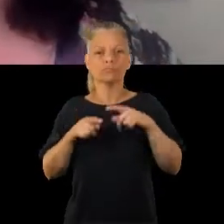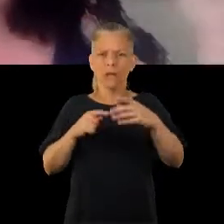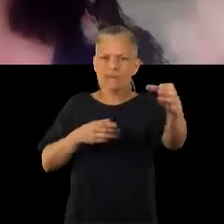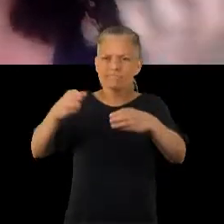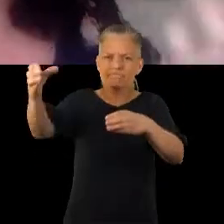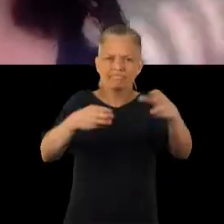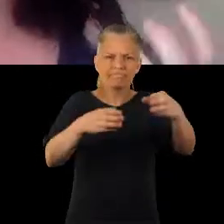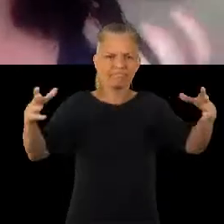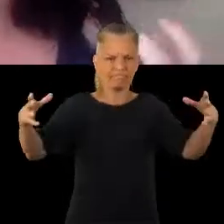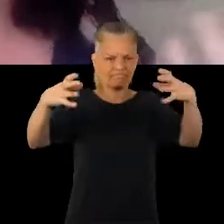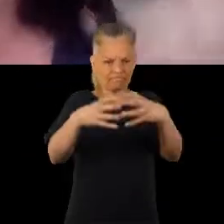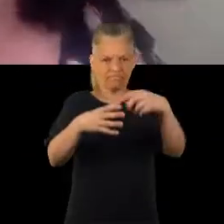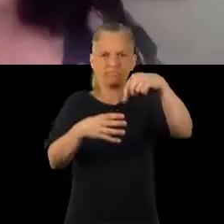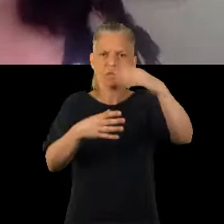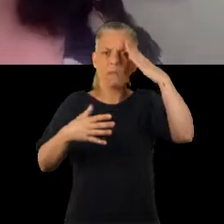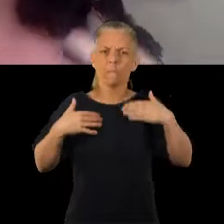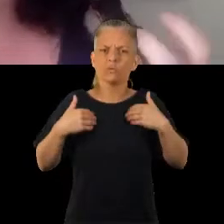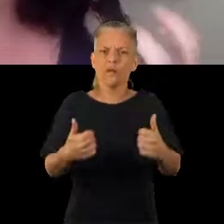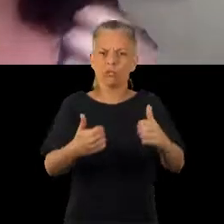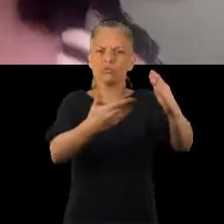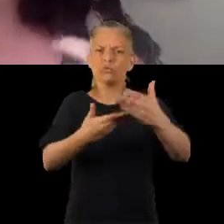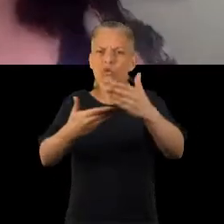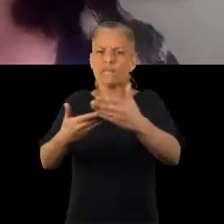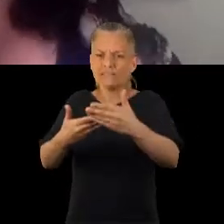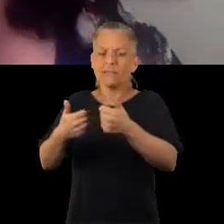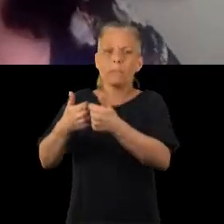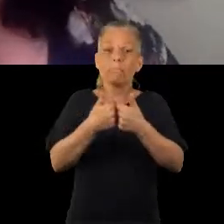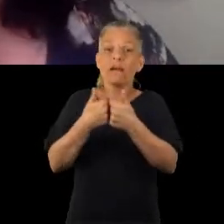existing services and peers and where user-led and community organisations sit alongside.